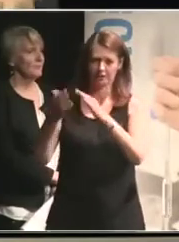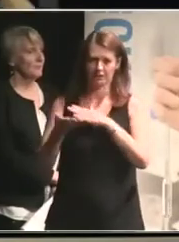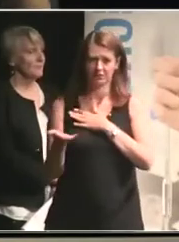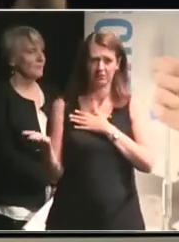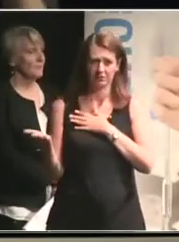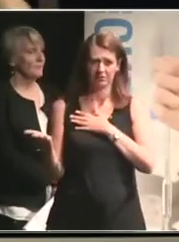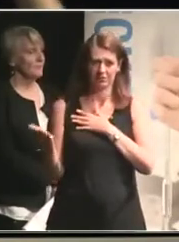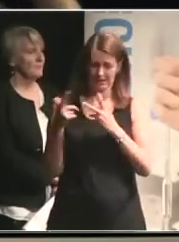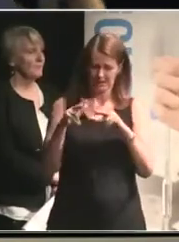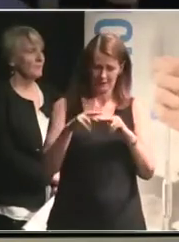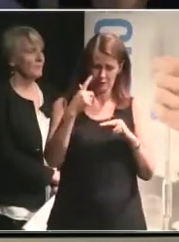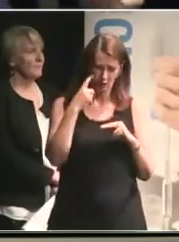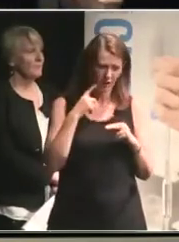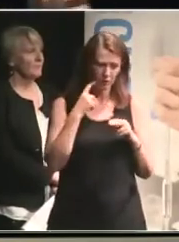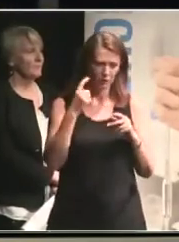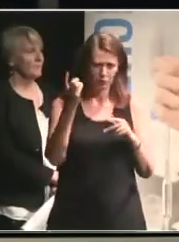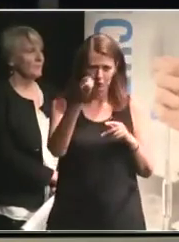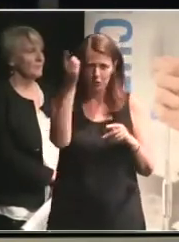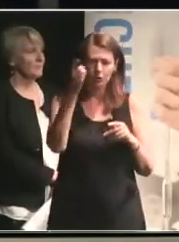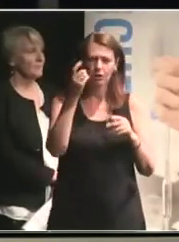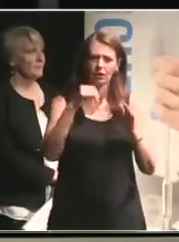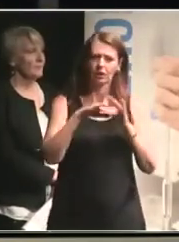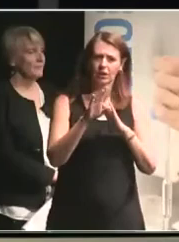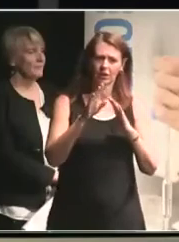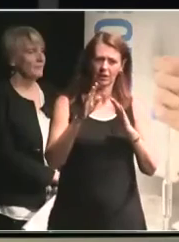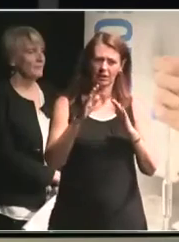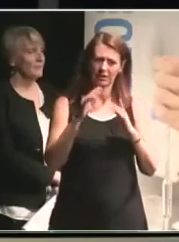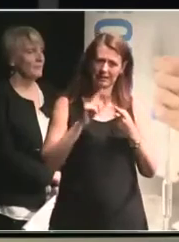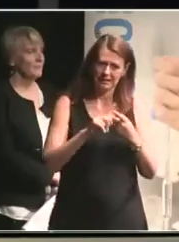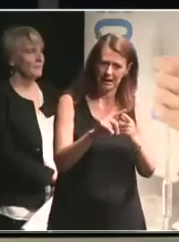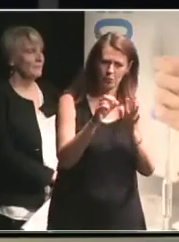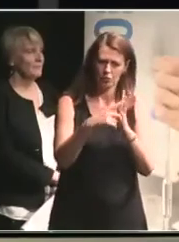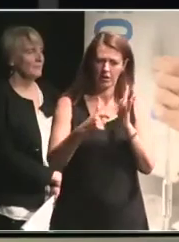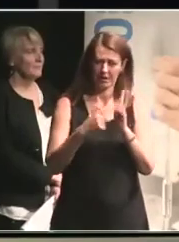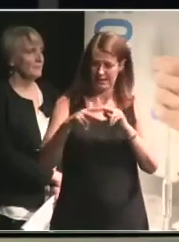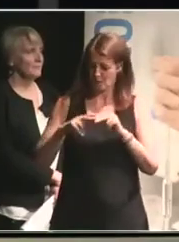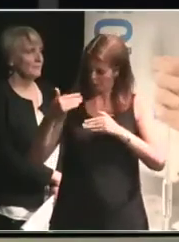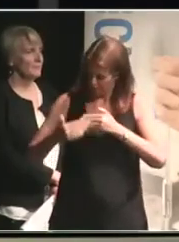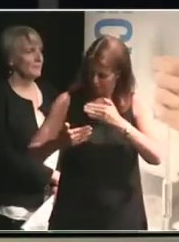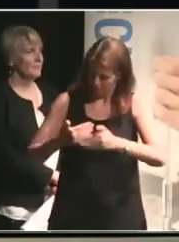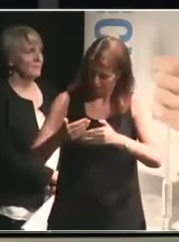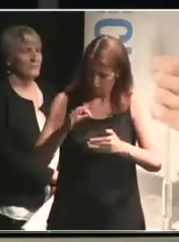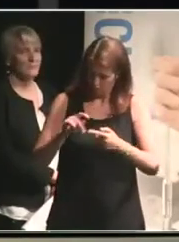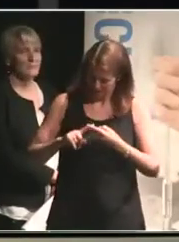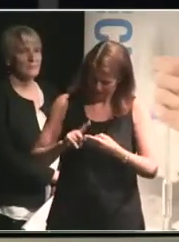invent a sustainable product, if your building blocks aren't sustainable, you can't weld, sew,